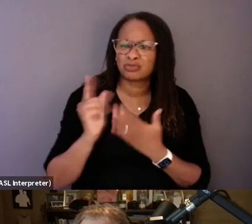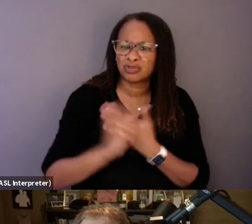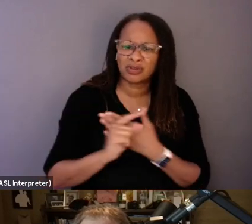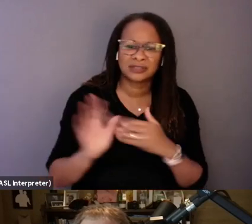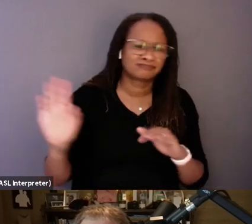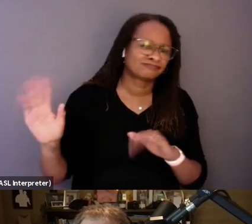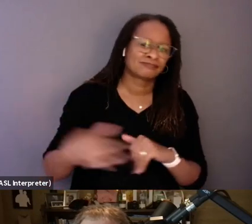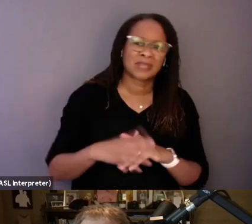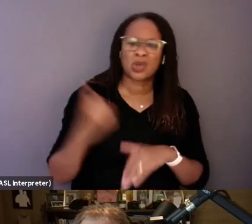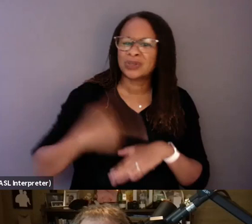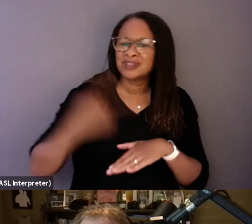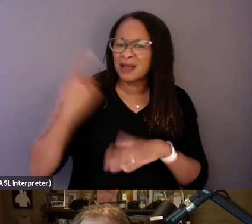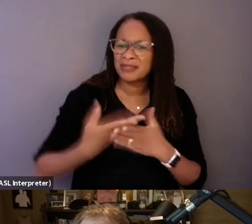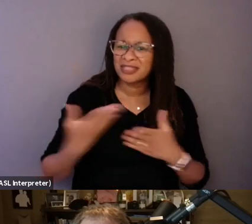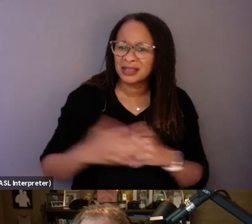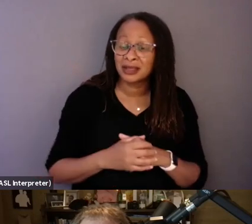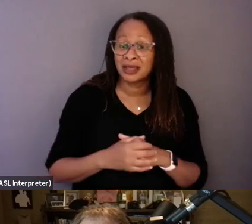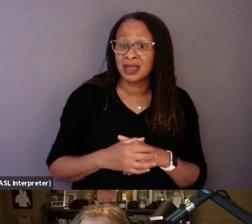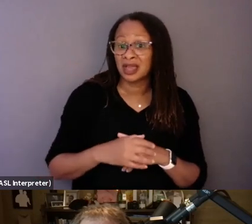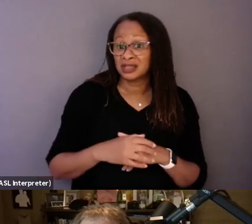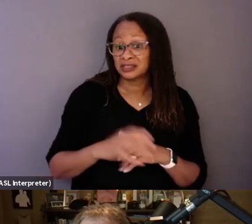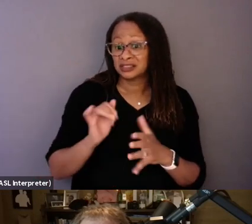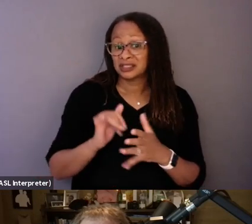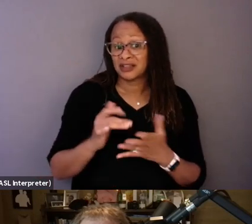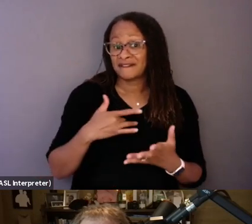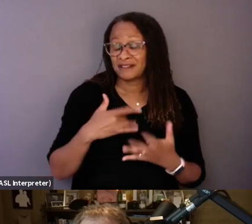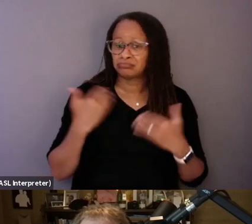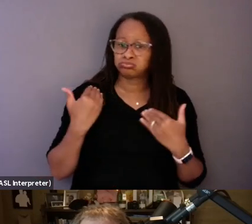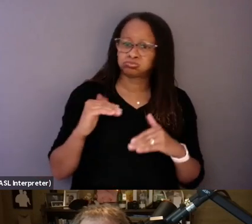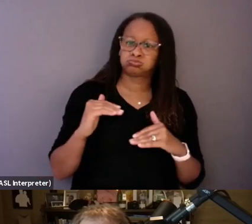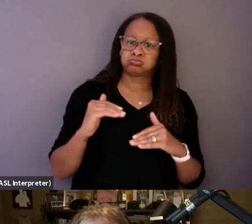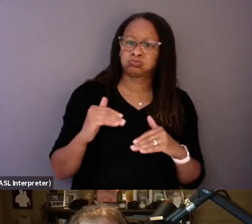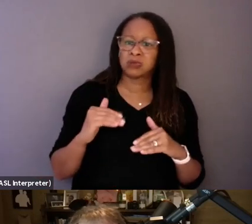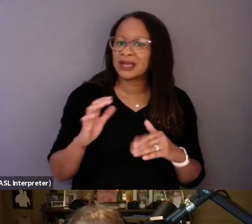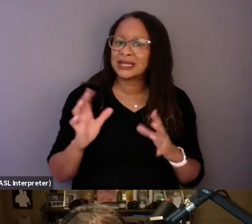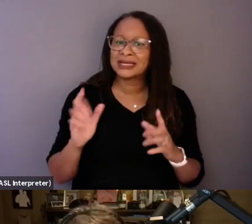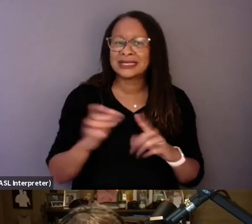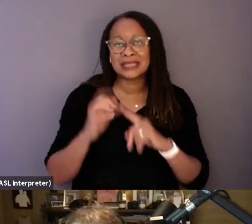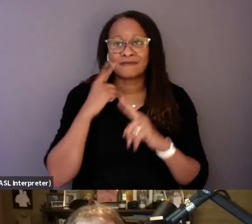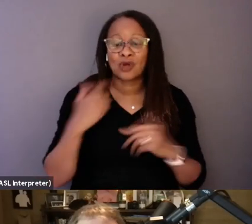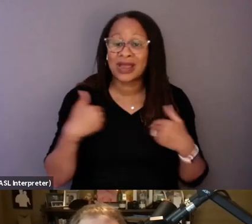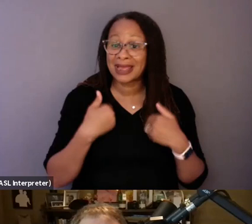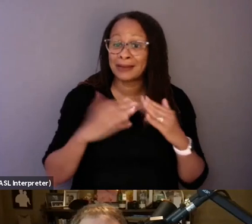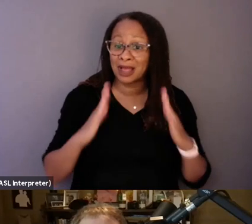A one-time spot, things like that. It's, in fact, remarkably restrained both in, except for animal house, obviously, which is its own type of beautiful thing both